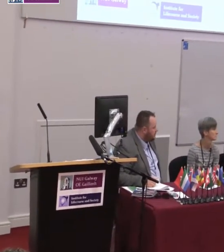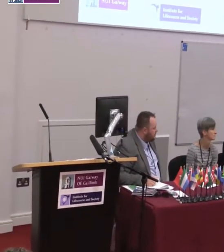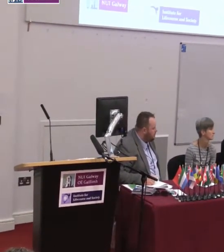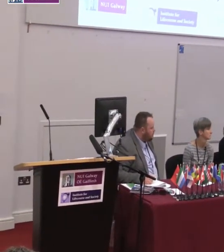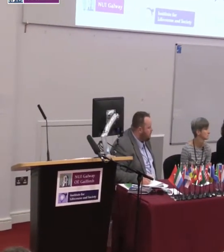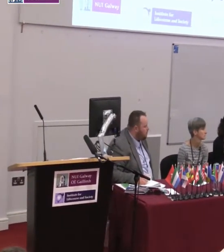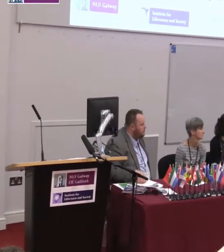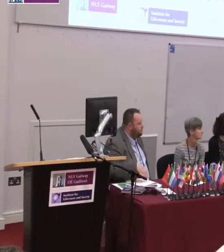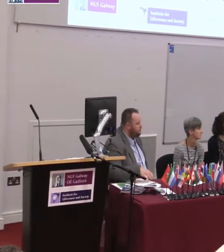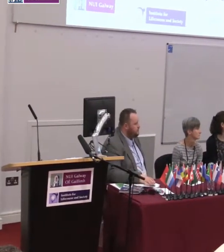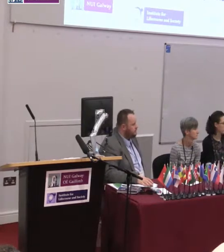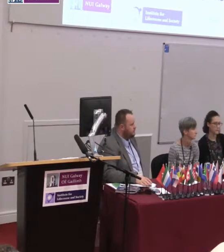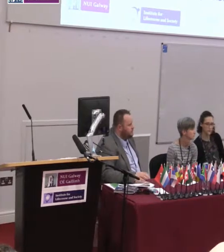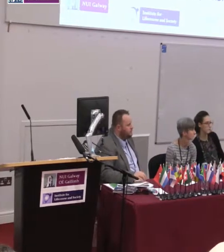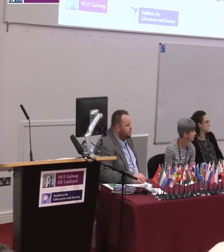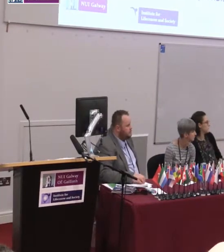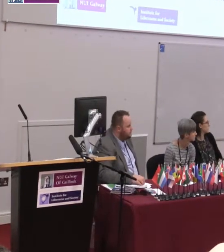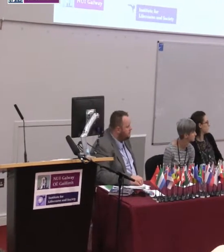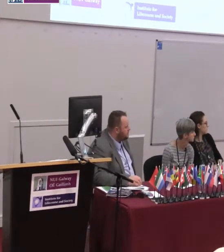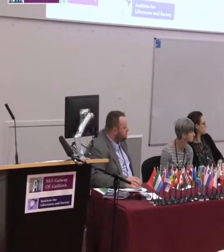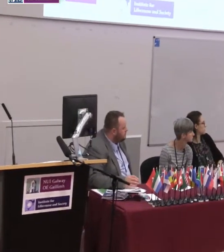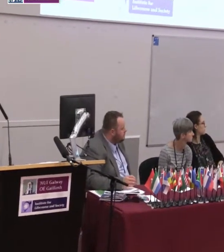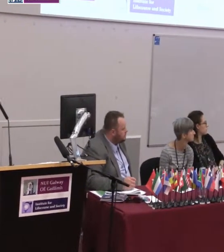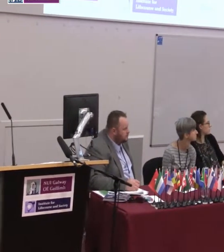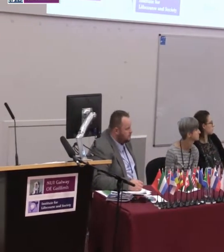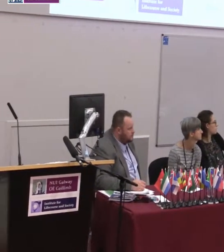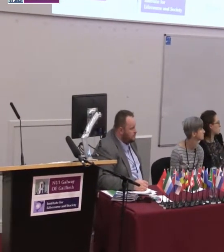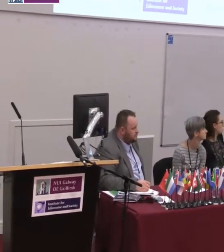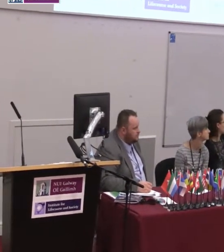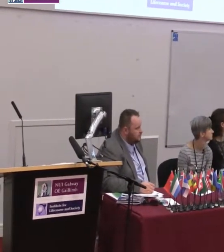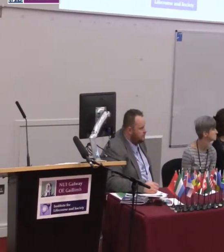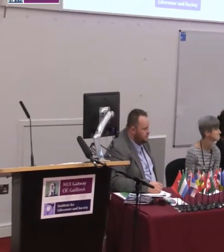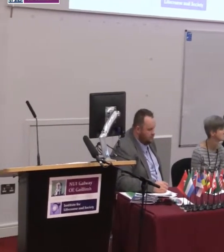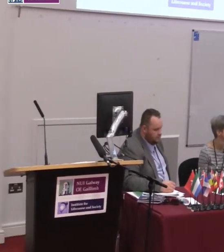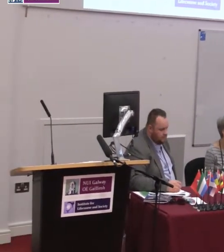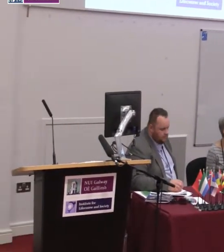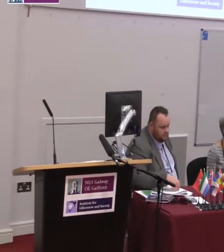Tena kotoa, good evening everyone.